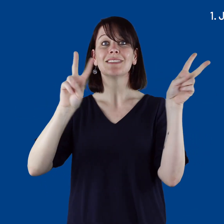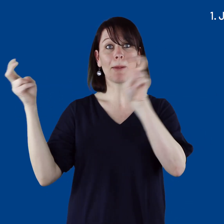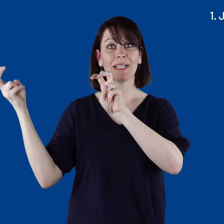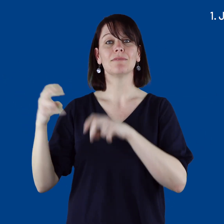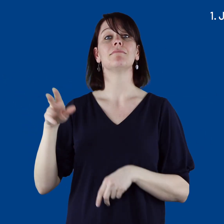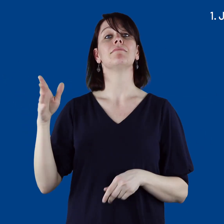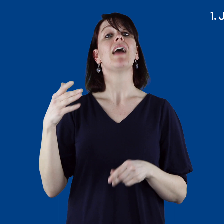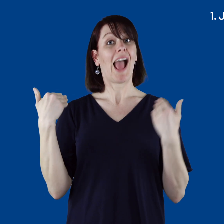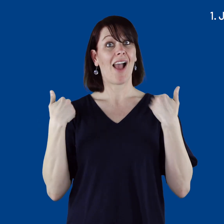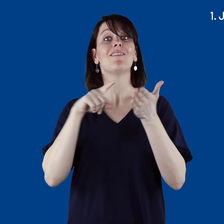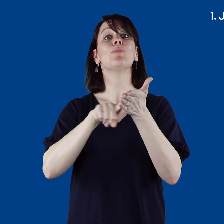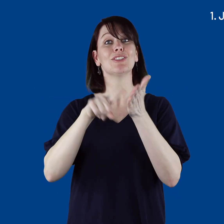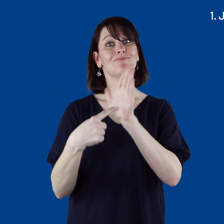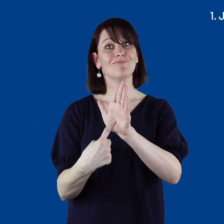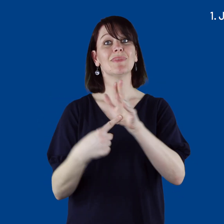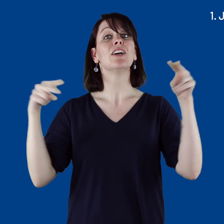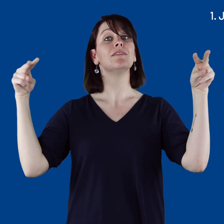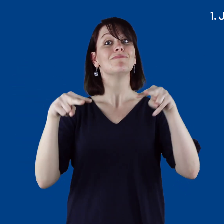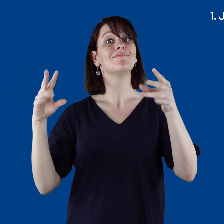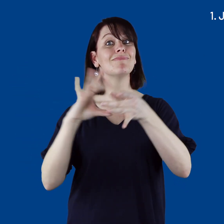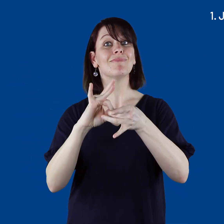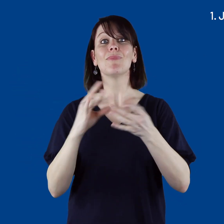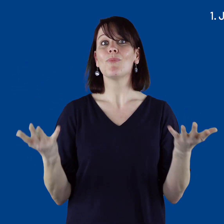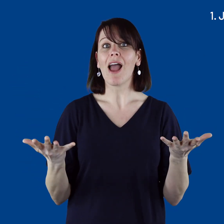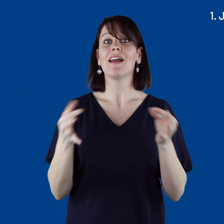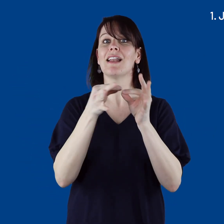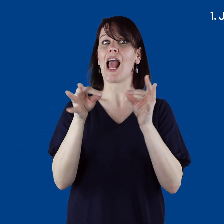Their findings on joint attention include the fact that language input that occurs during